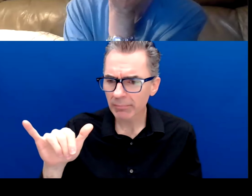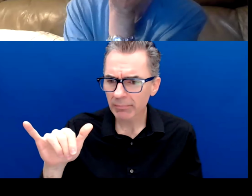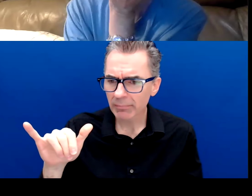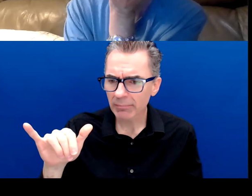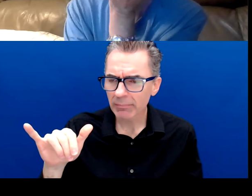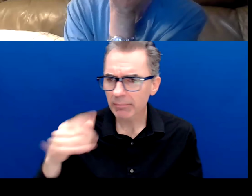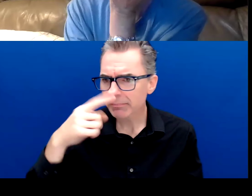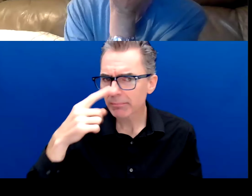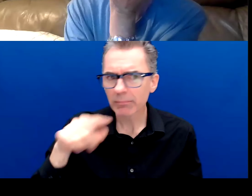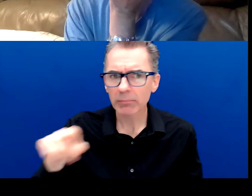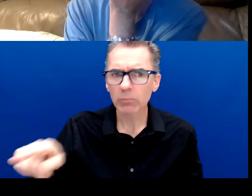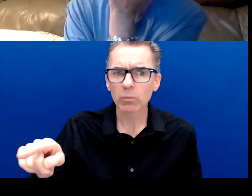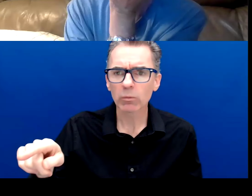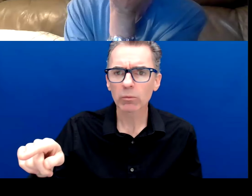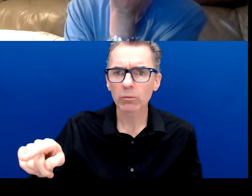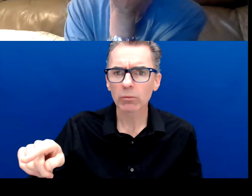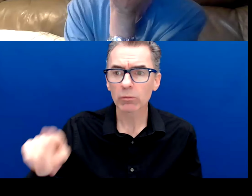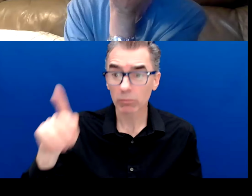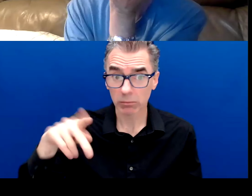Would you be able to pull up the presentation for us?